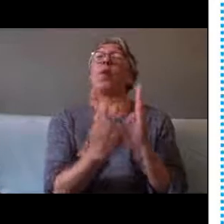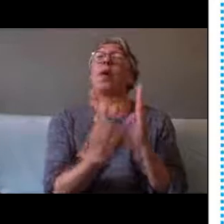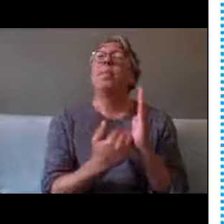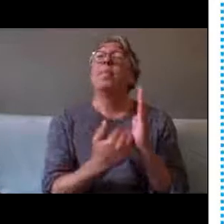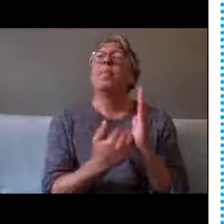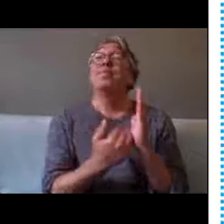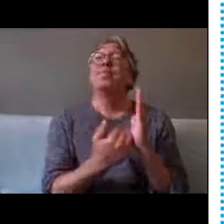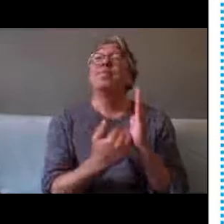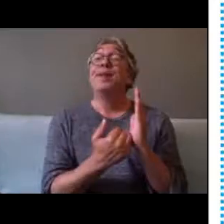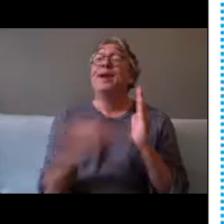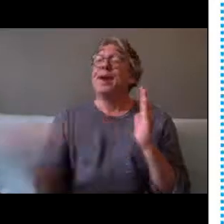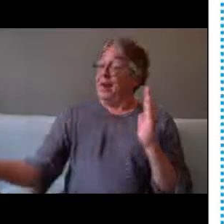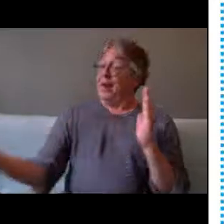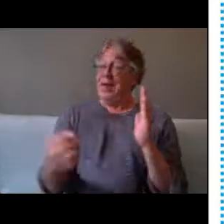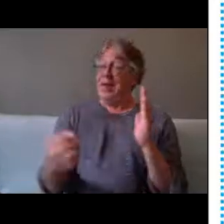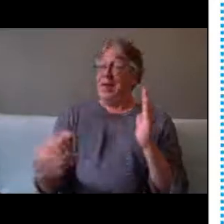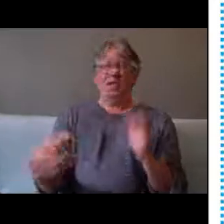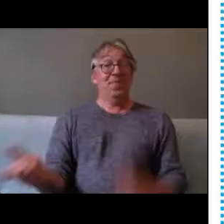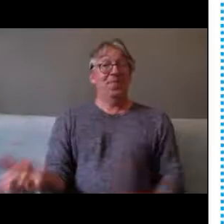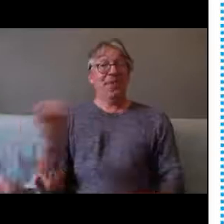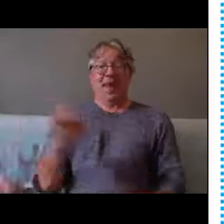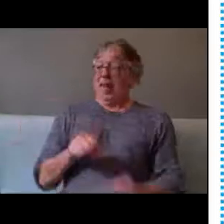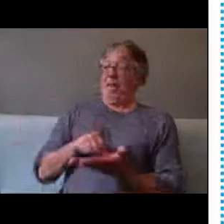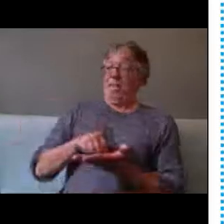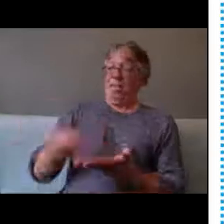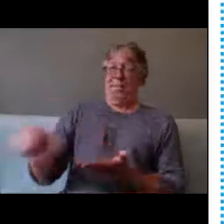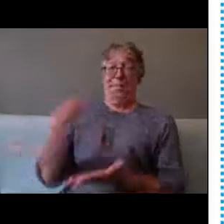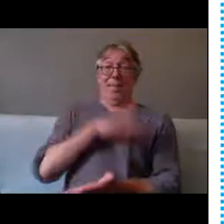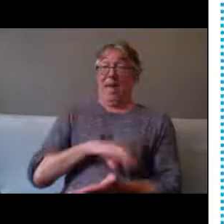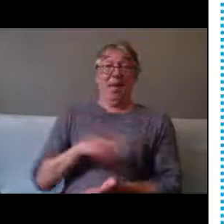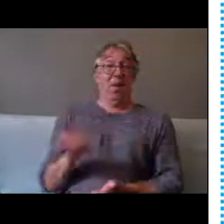and they call it a volunteer programme for a lack of better word maybe.